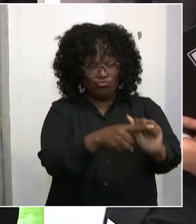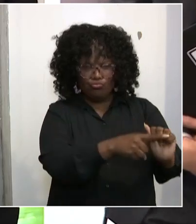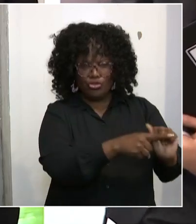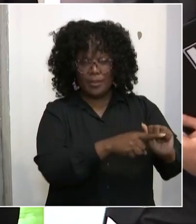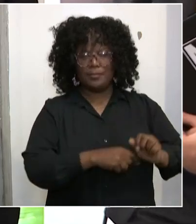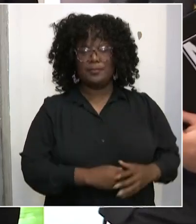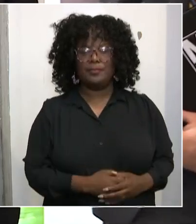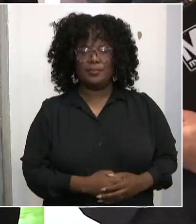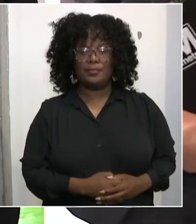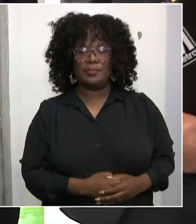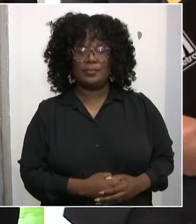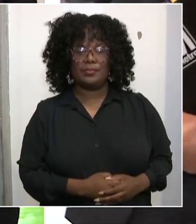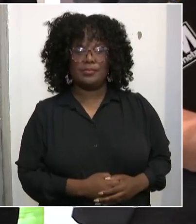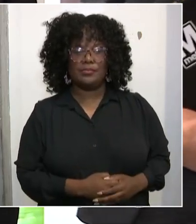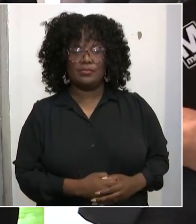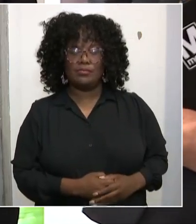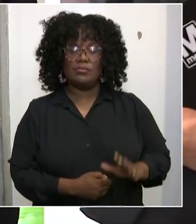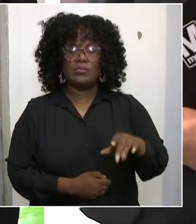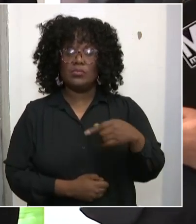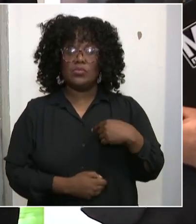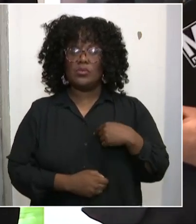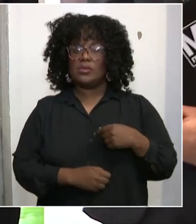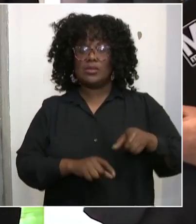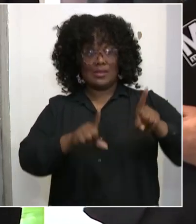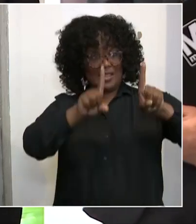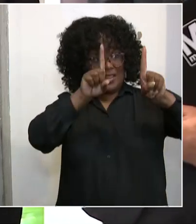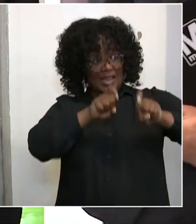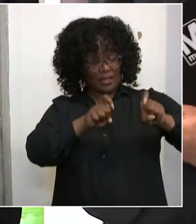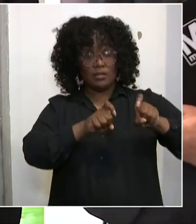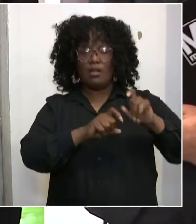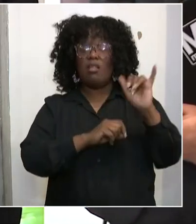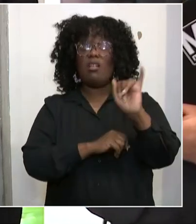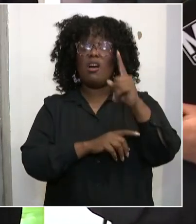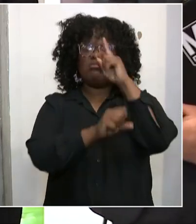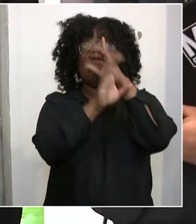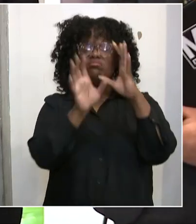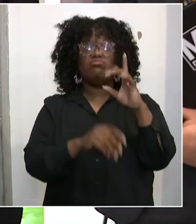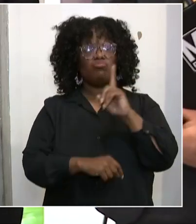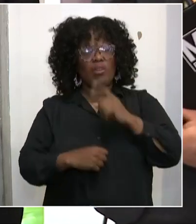and this proactive planning has helped us stay nimble, collaborative, and ready to address any situation that arises.